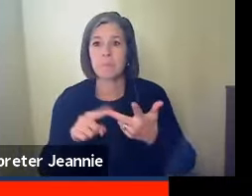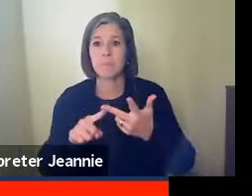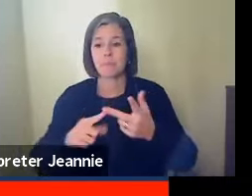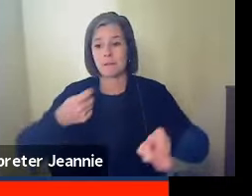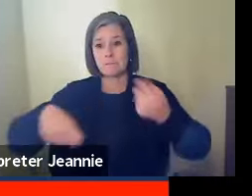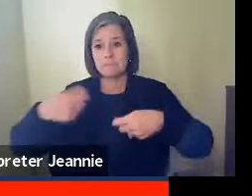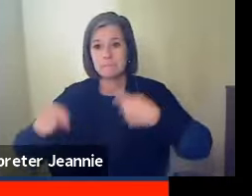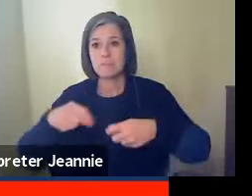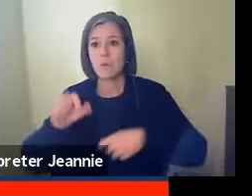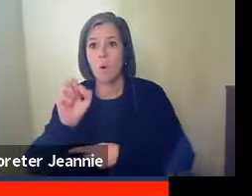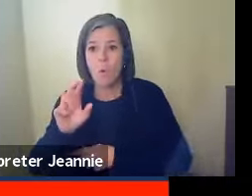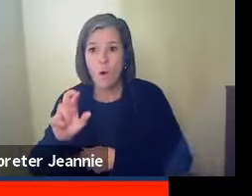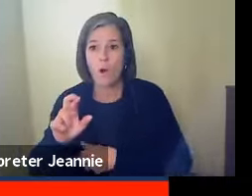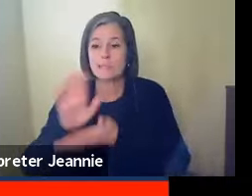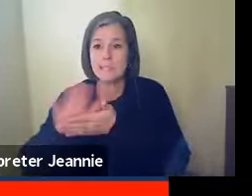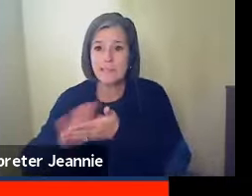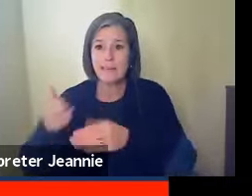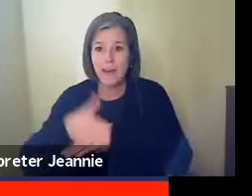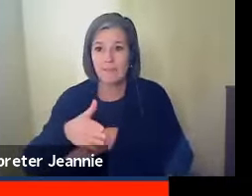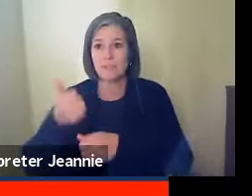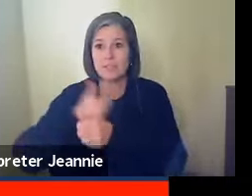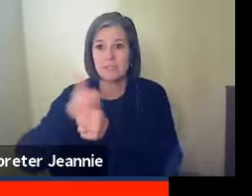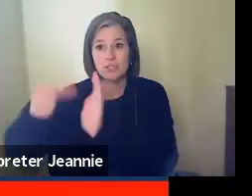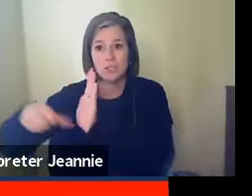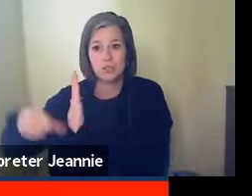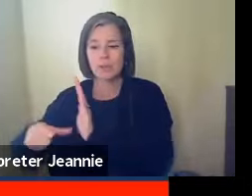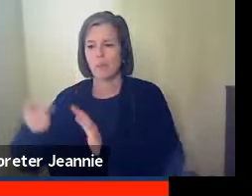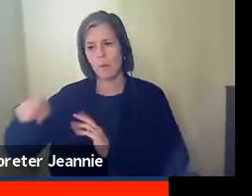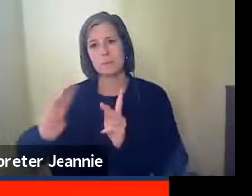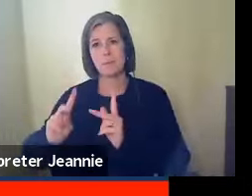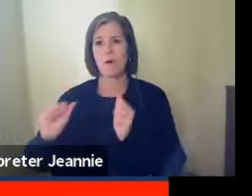All of those people are at high risk. People who go in and do